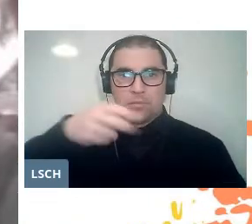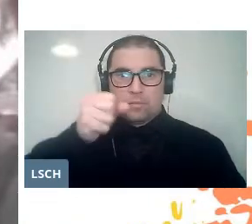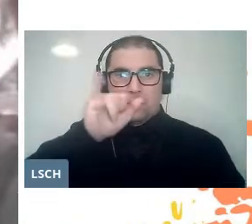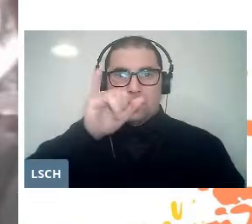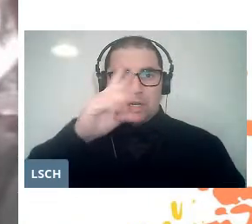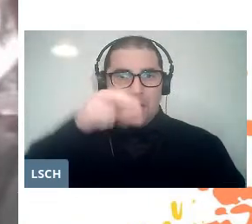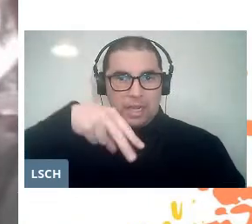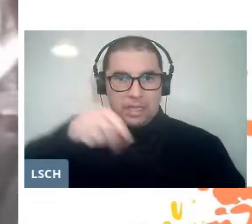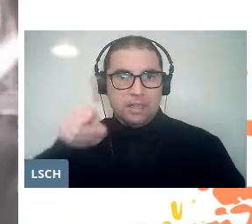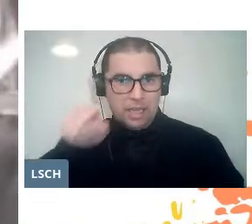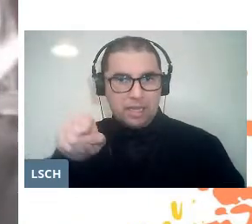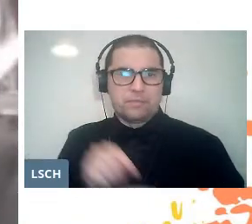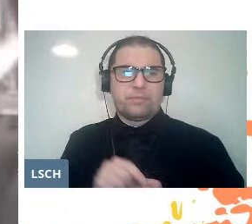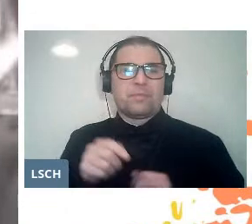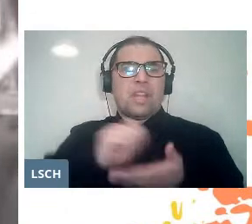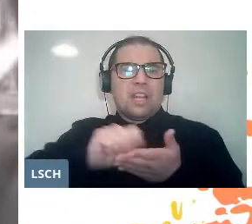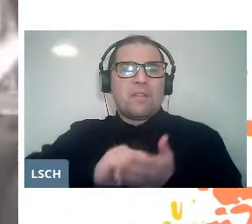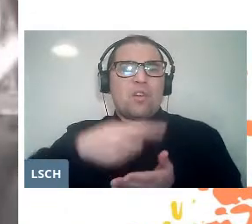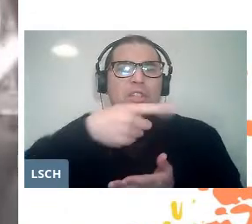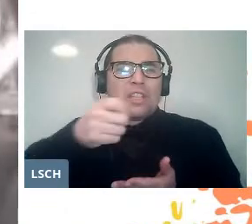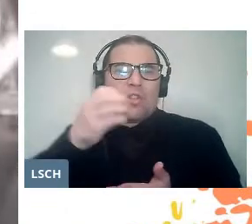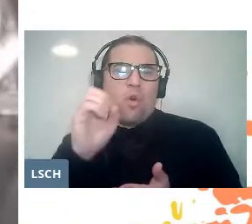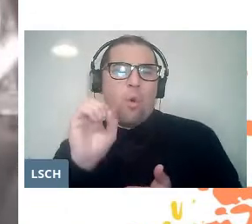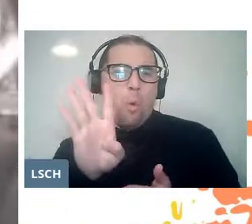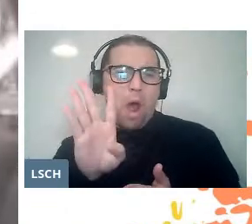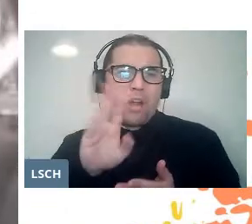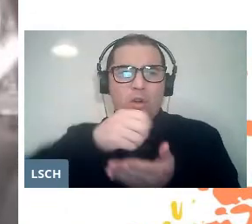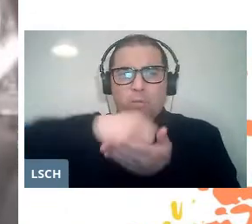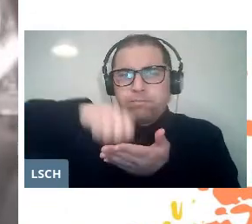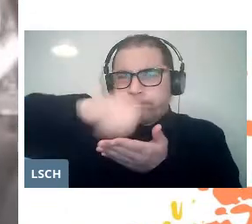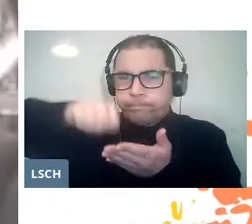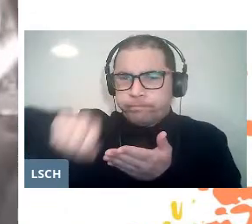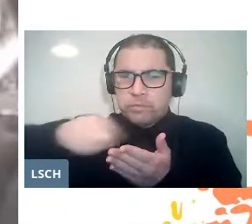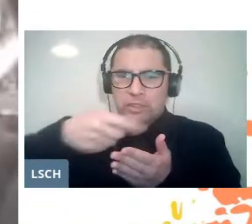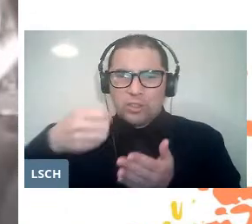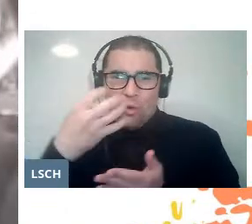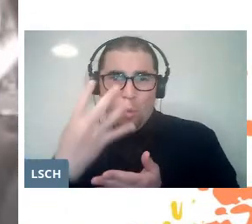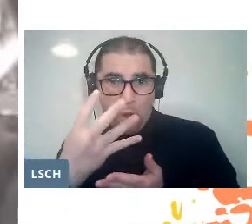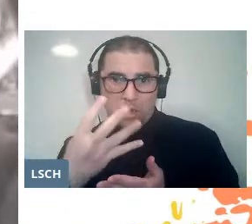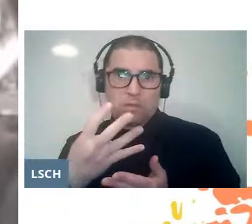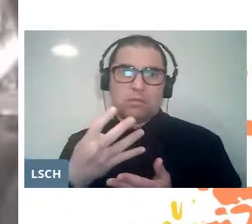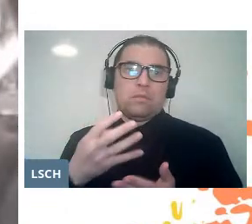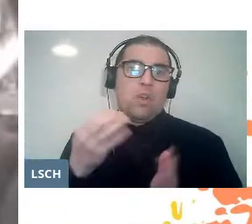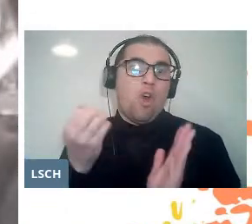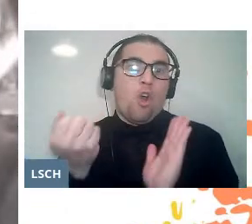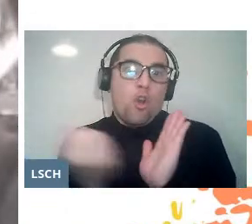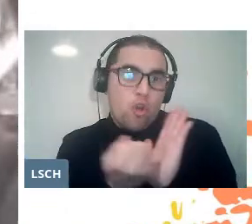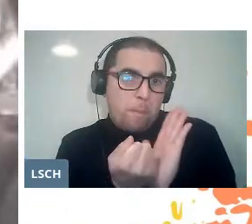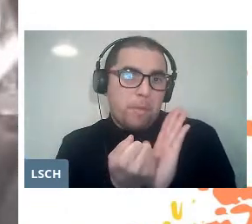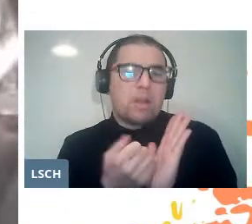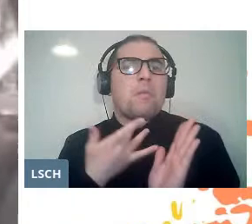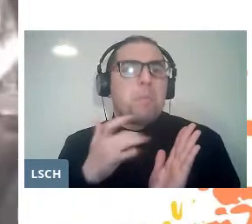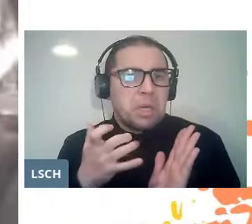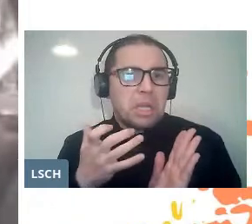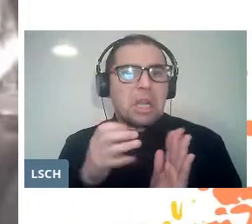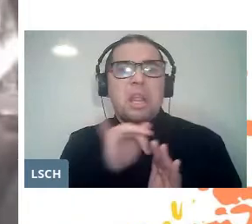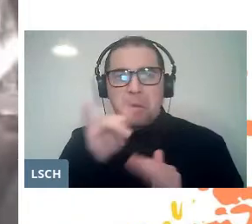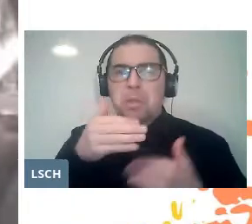He wrote 104 symphonies, I mean, catalogued, and I say catalogued because every so often a new